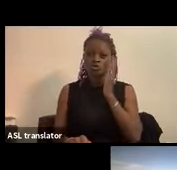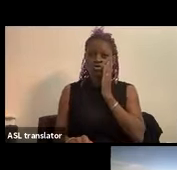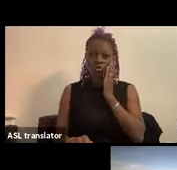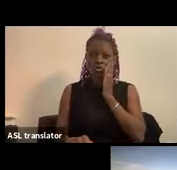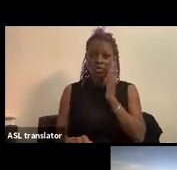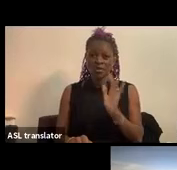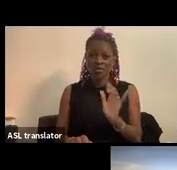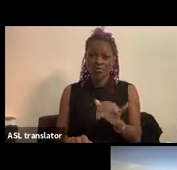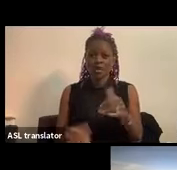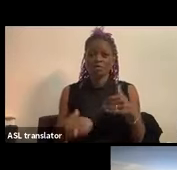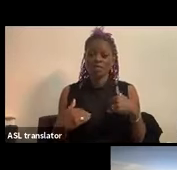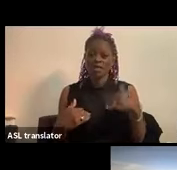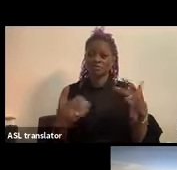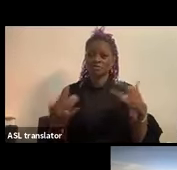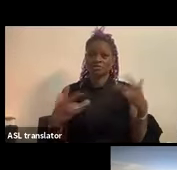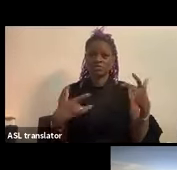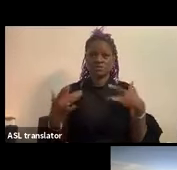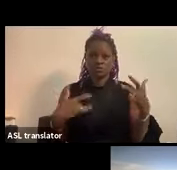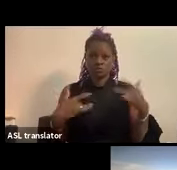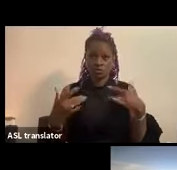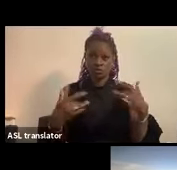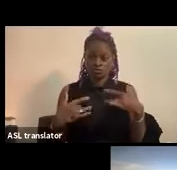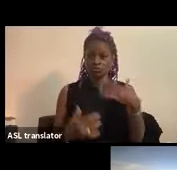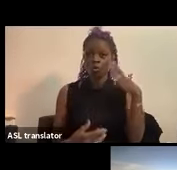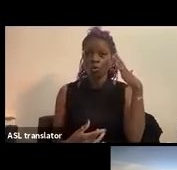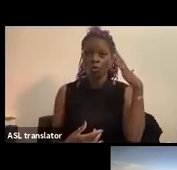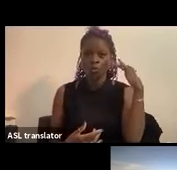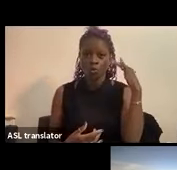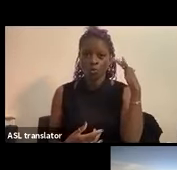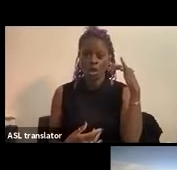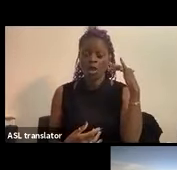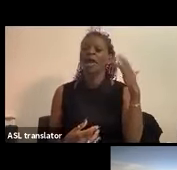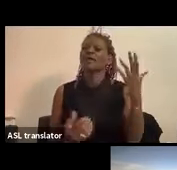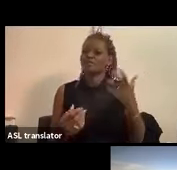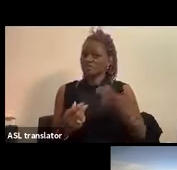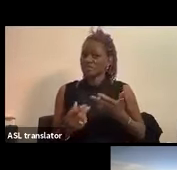concerns right now because we are seeing a surge in covid cases, a surge driven in